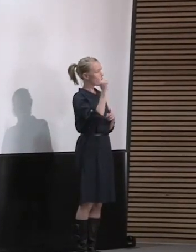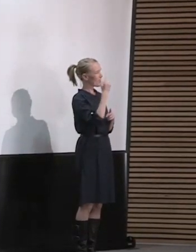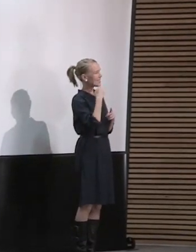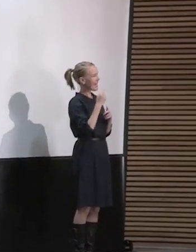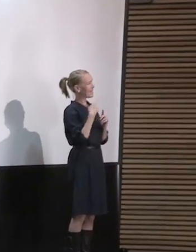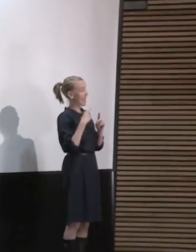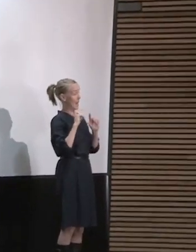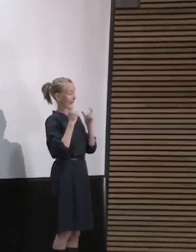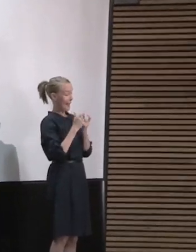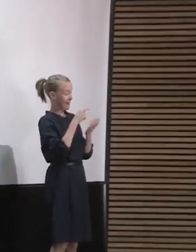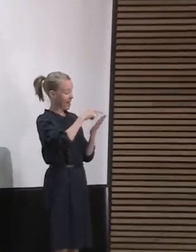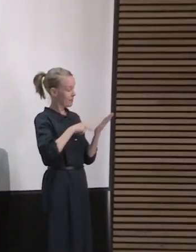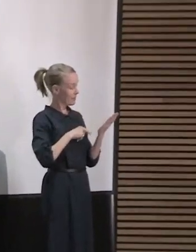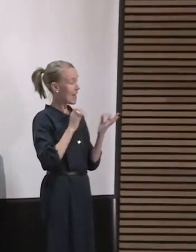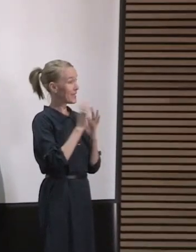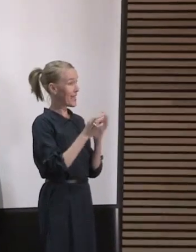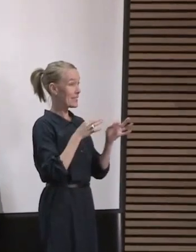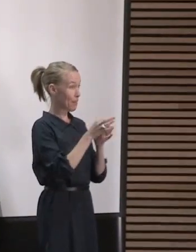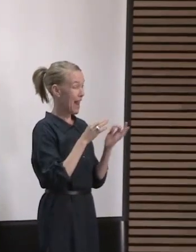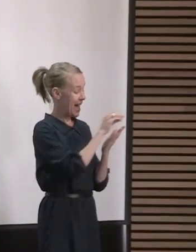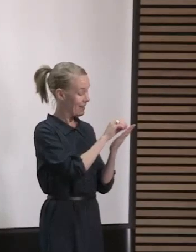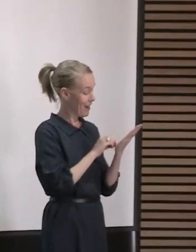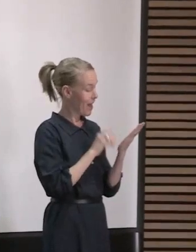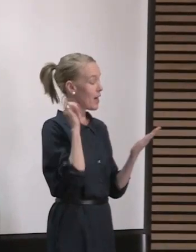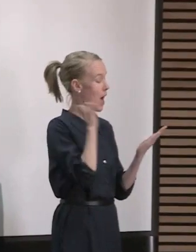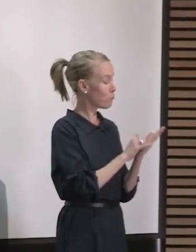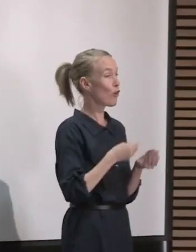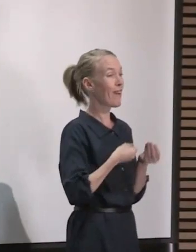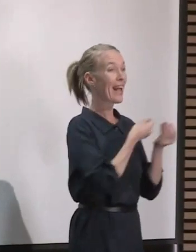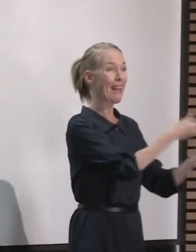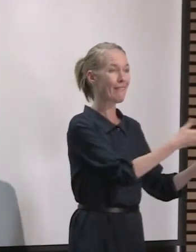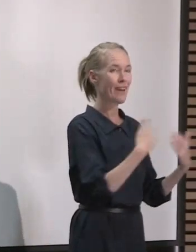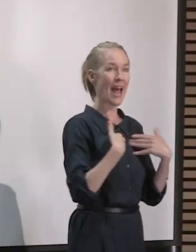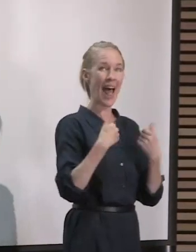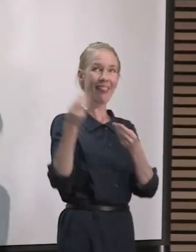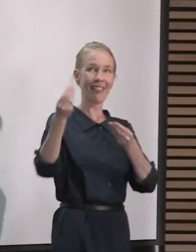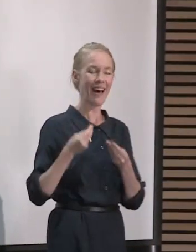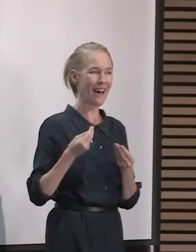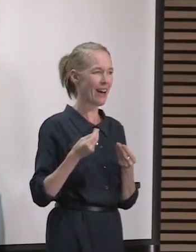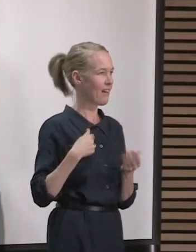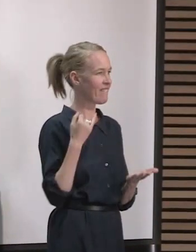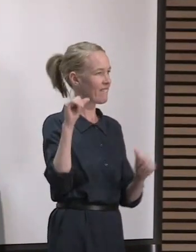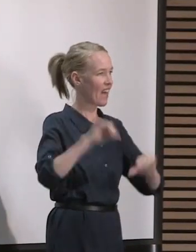at the isolation facilities. We heard from the PM that the plan was signed off from Cabinet and your team failed to execute that plan?